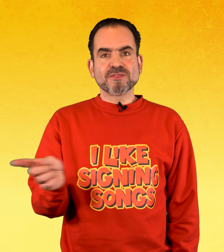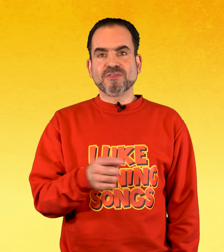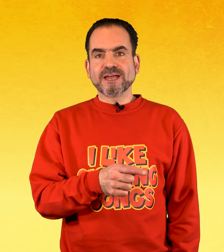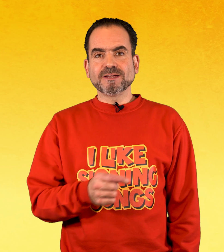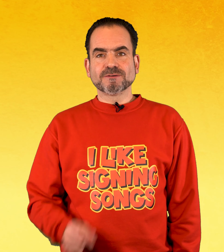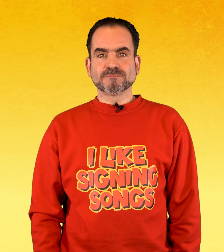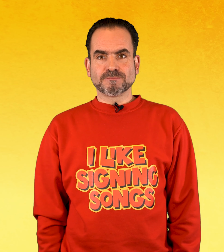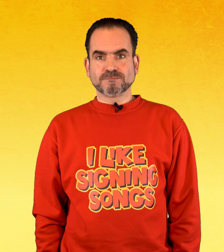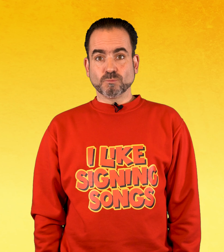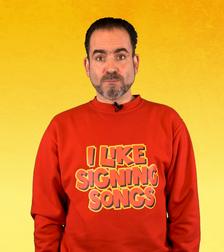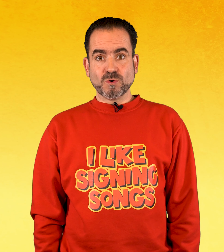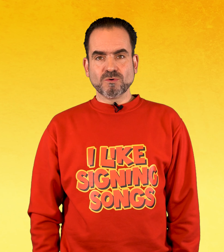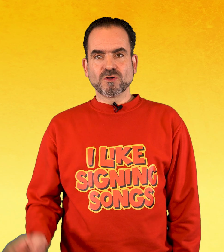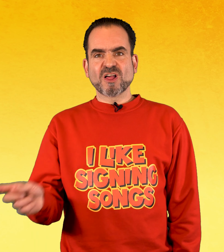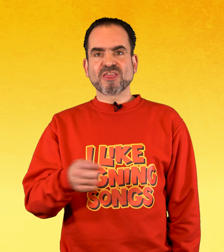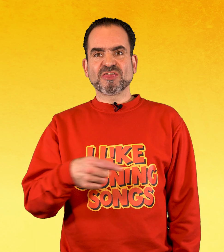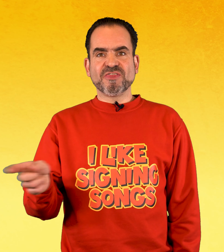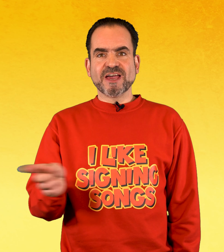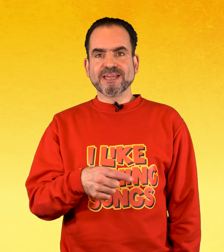They one more. They